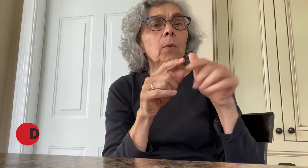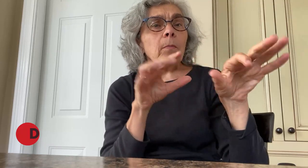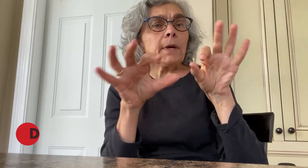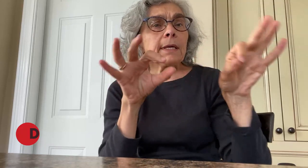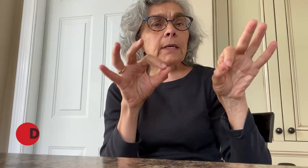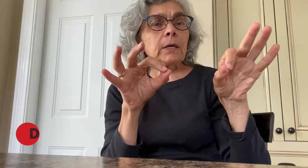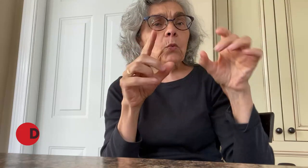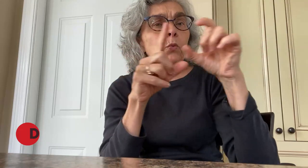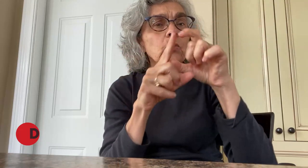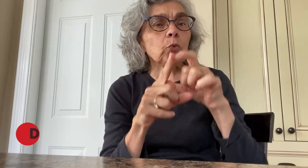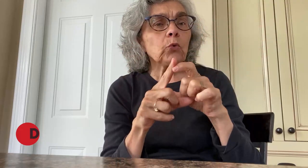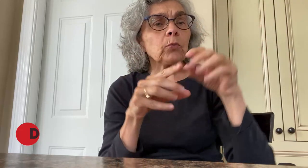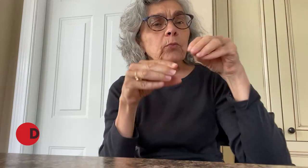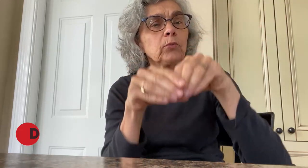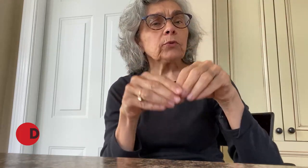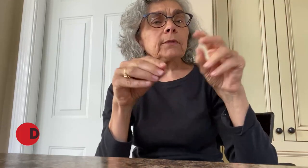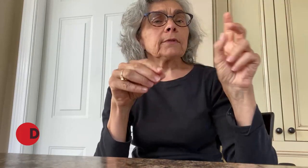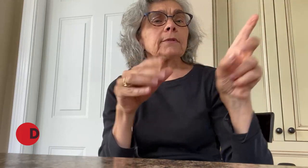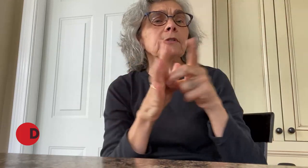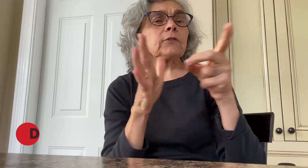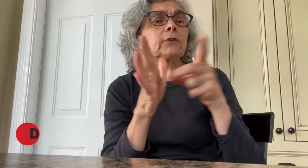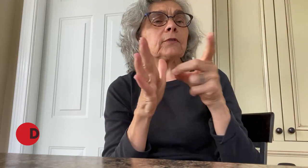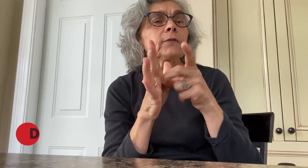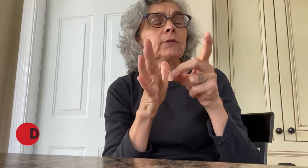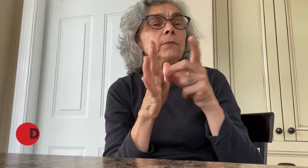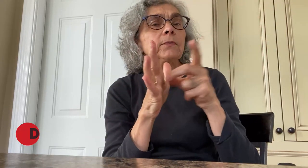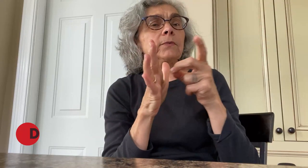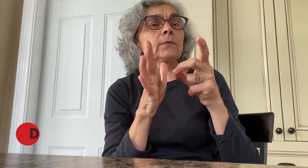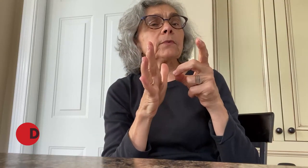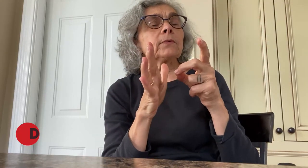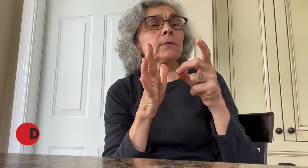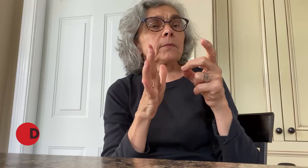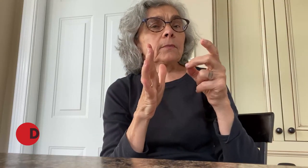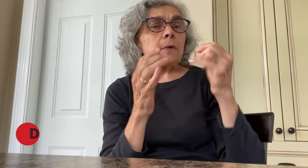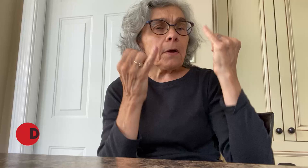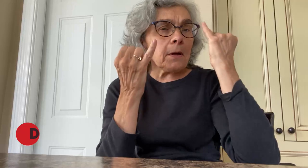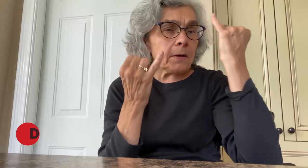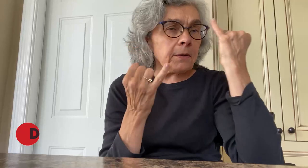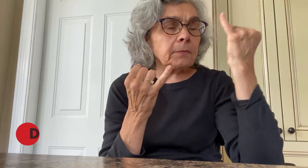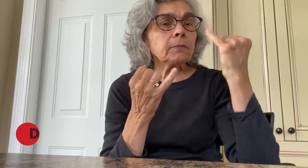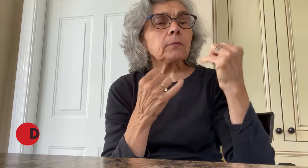pick words to put in the dictionary, sharing ideas,